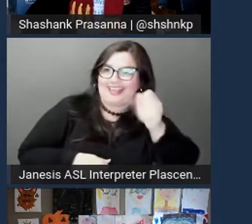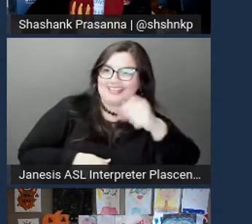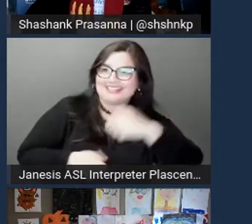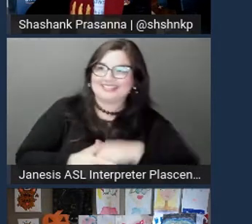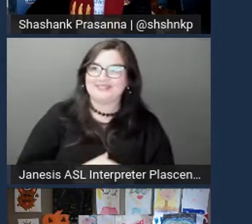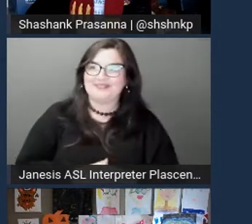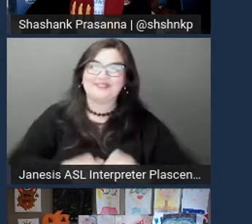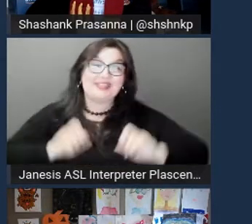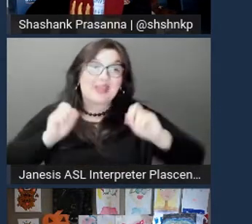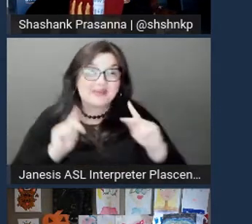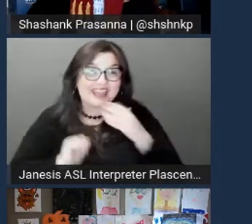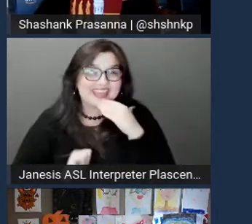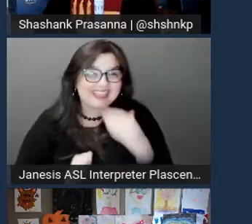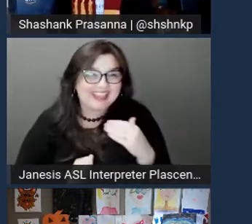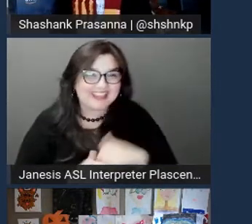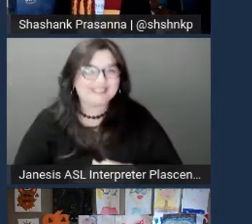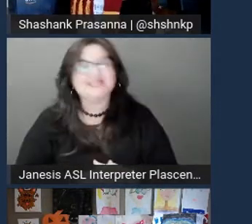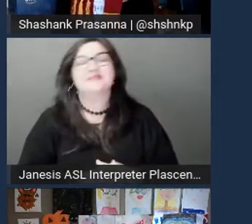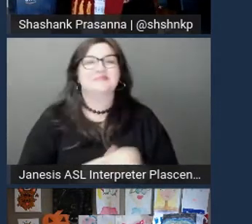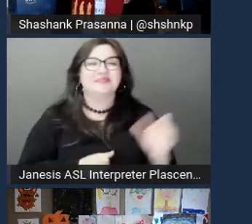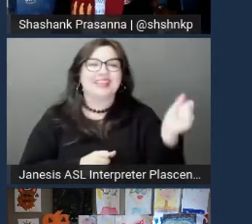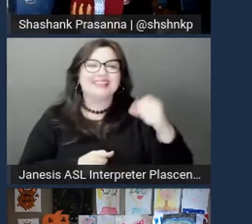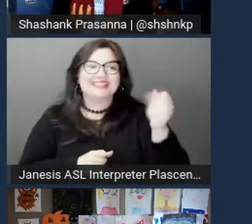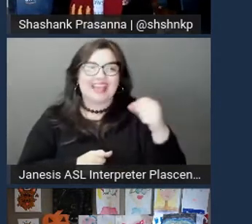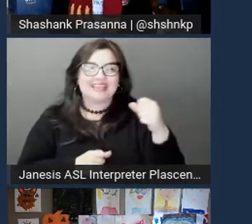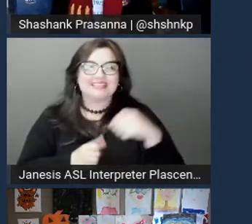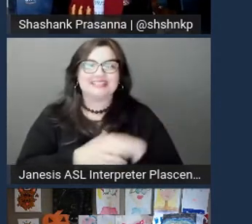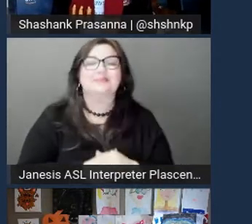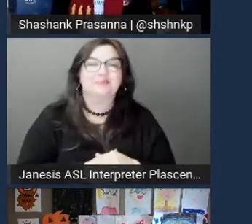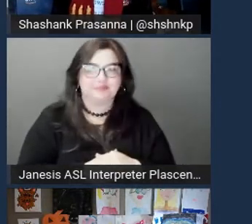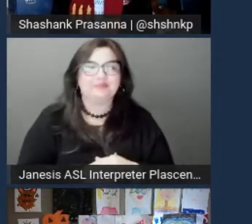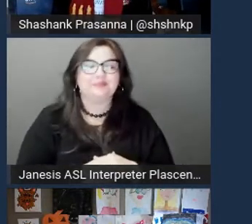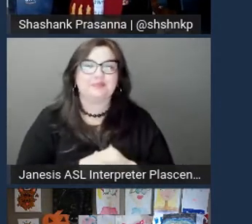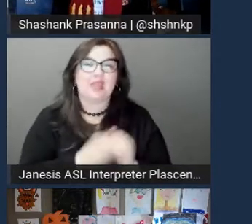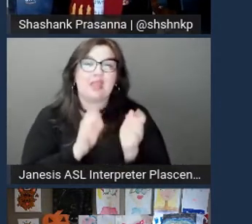Thank you. Yeah. So, as I mentioned before,